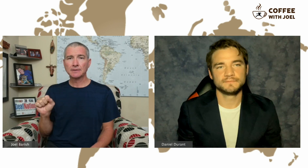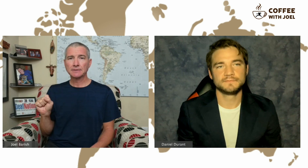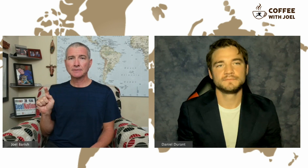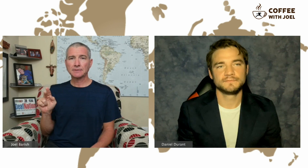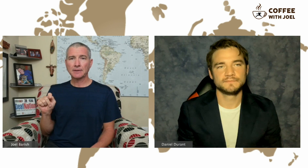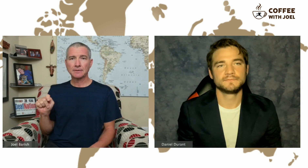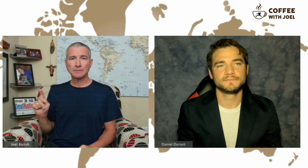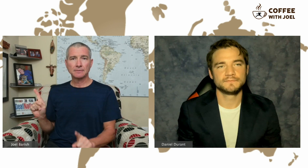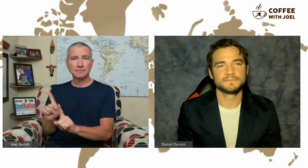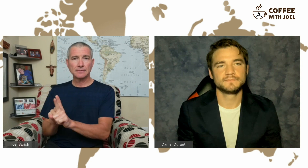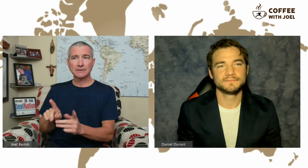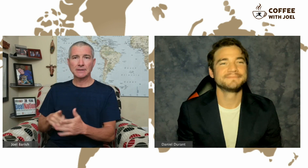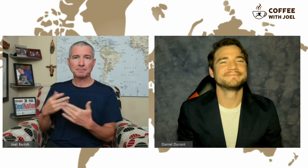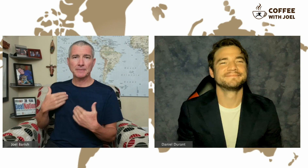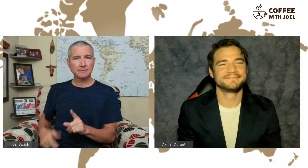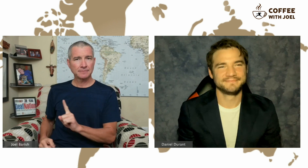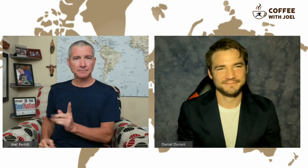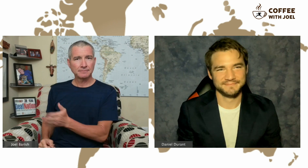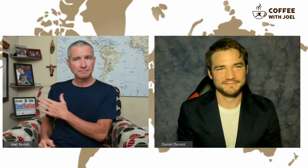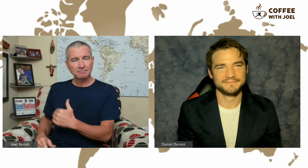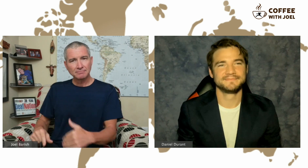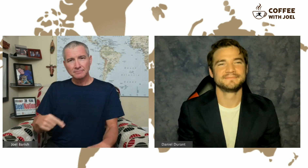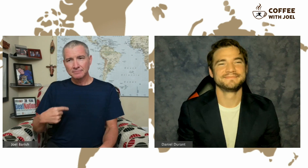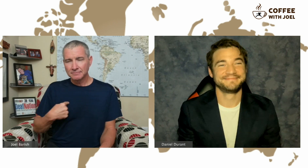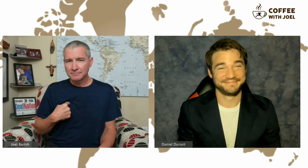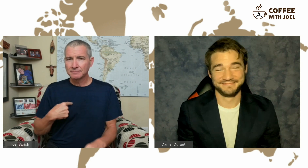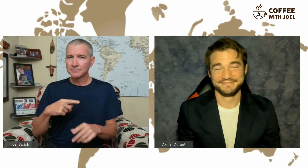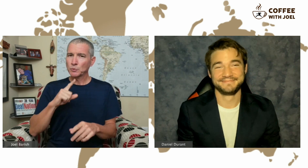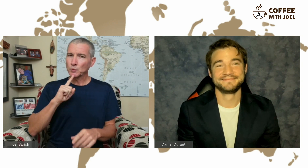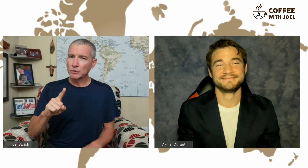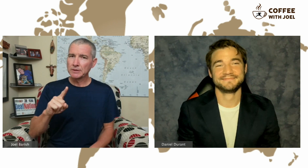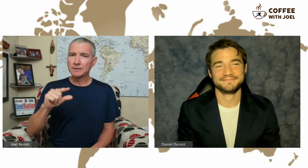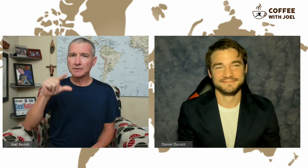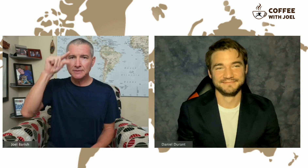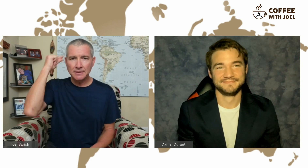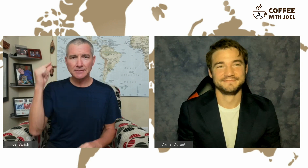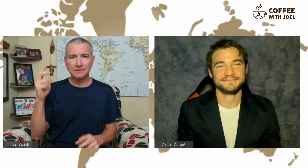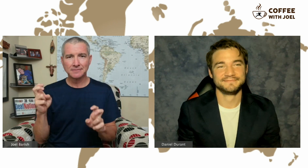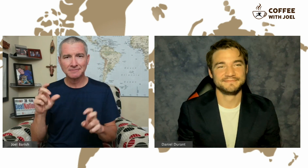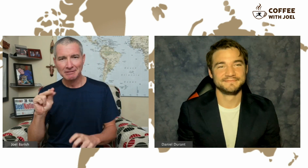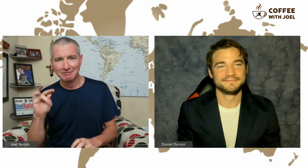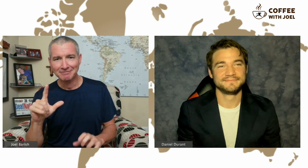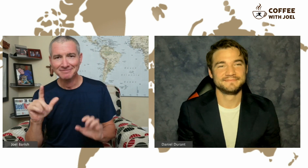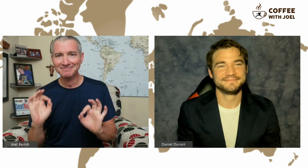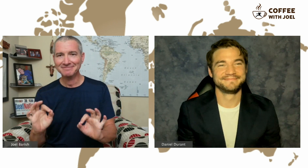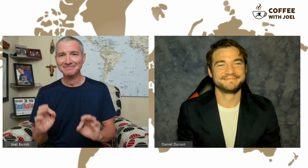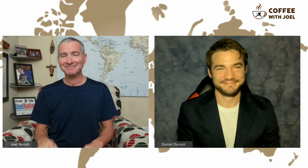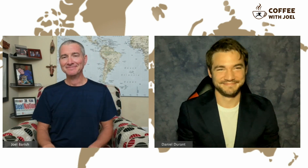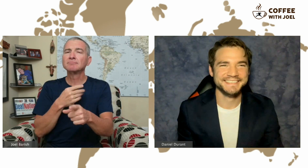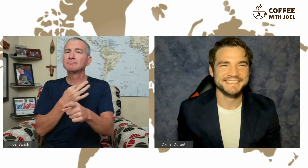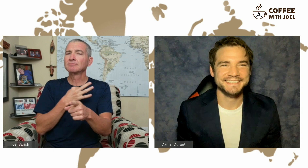instead of having a stuntman take your place - the real Daniel can do it.